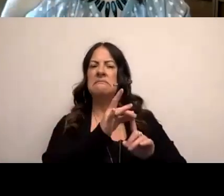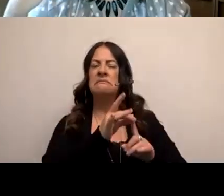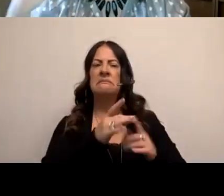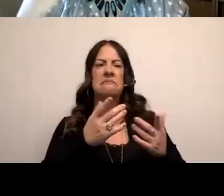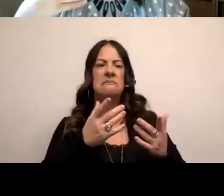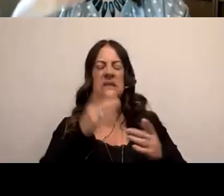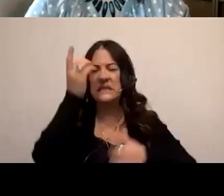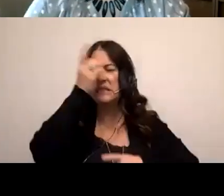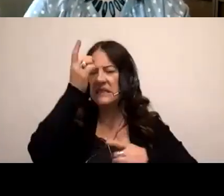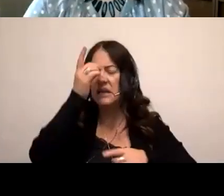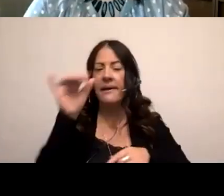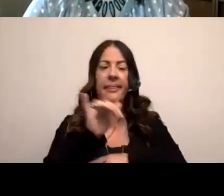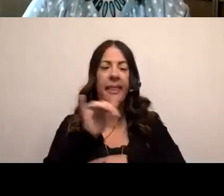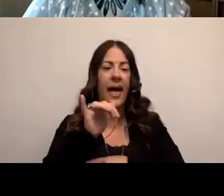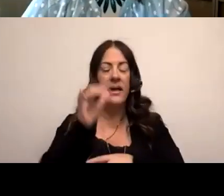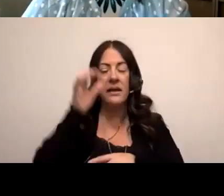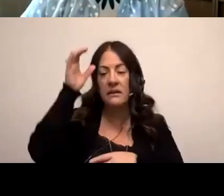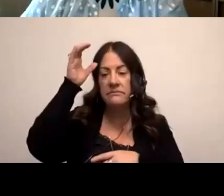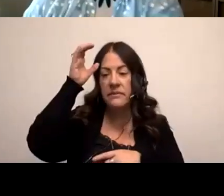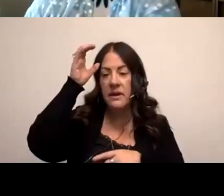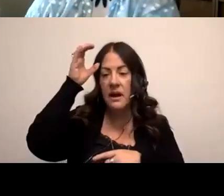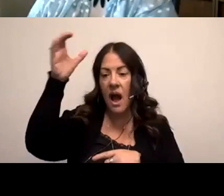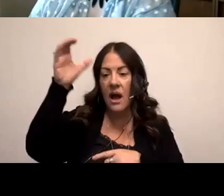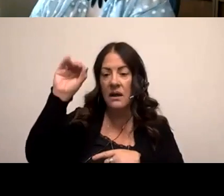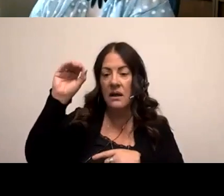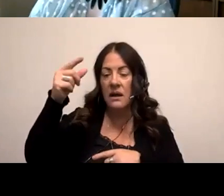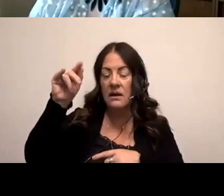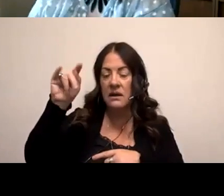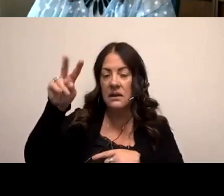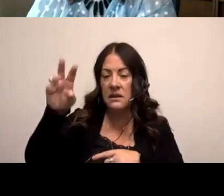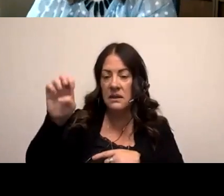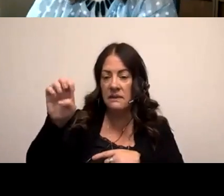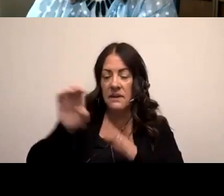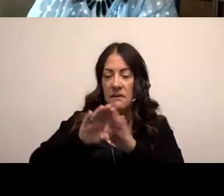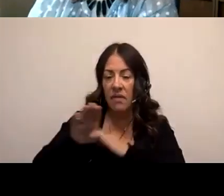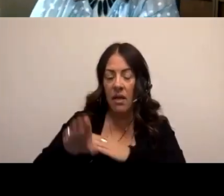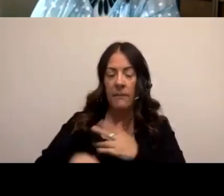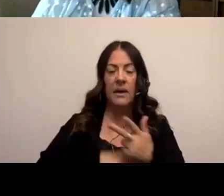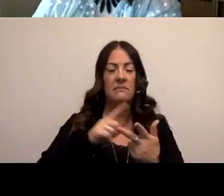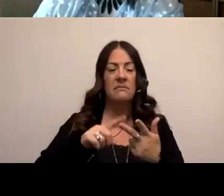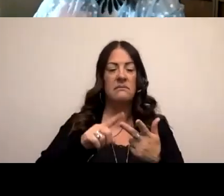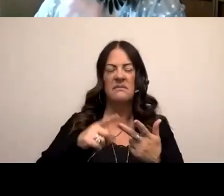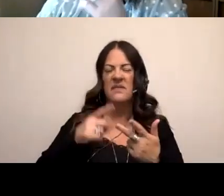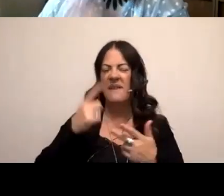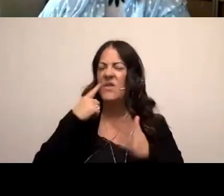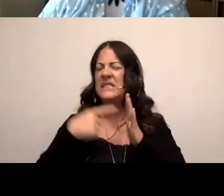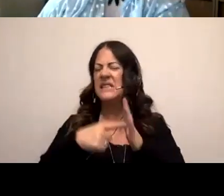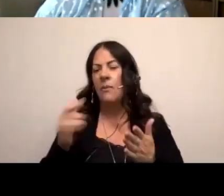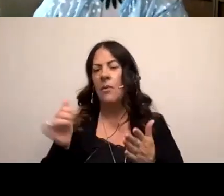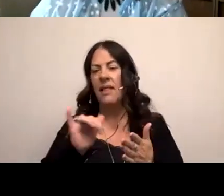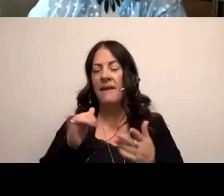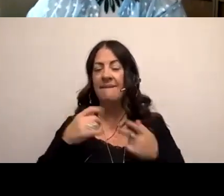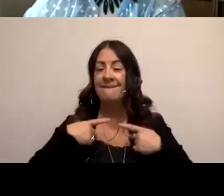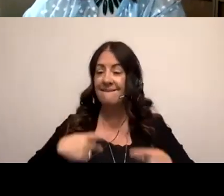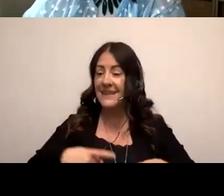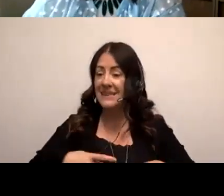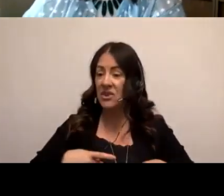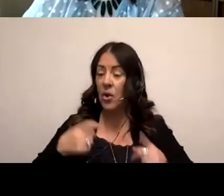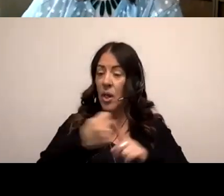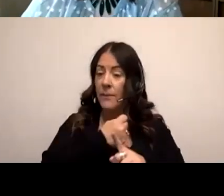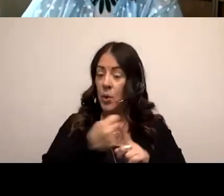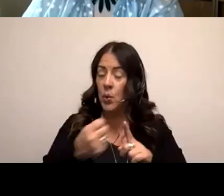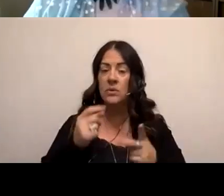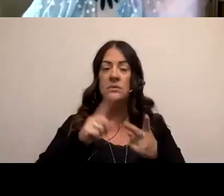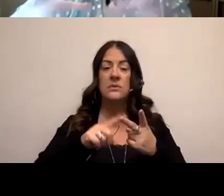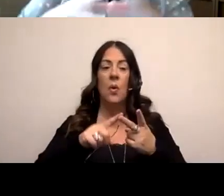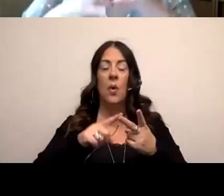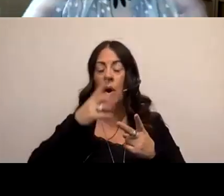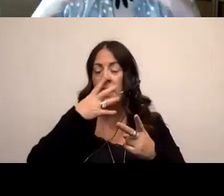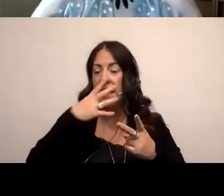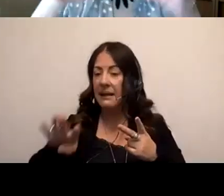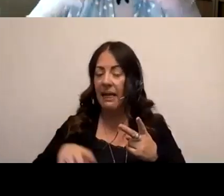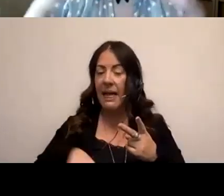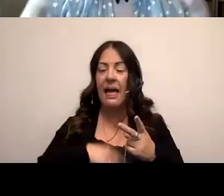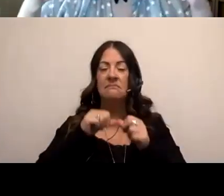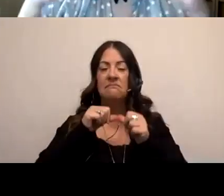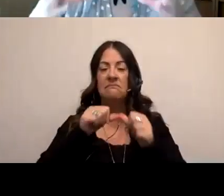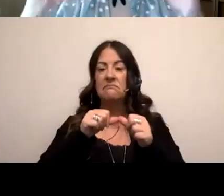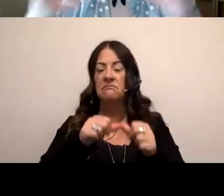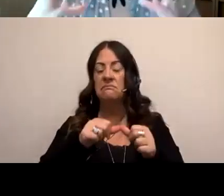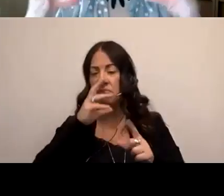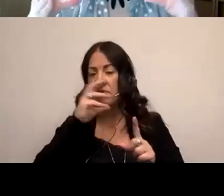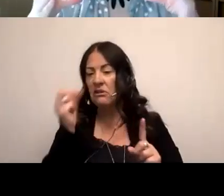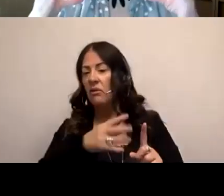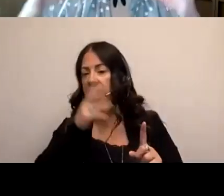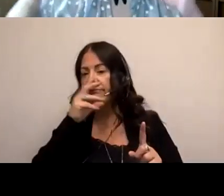IMPAIRMENT AND WELL INTO THE ADULT YEARS. SO THINK OF THINGS LIKE CHRONIC NEGLECT, EXPERIENCING SOMETHING LIKE COVID-19